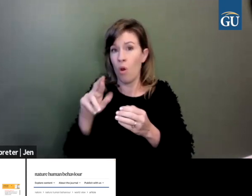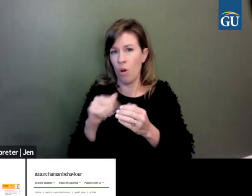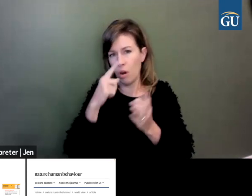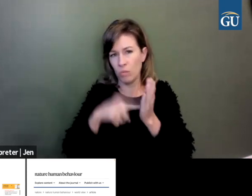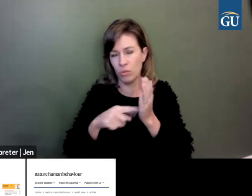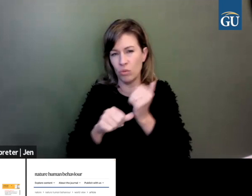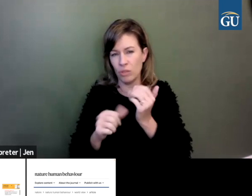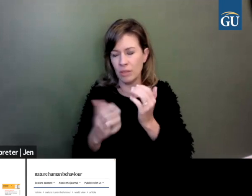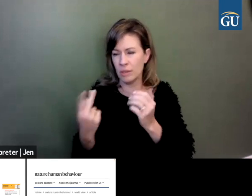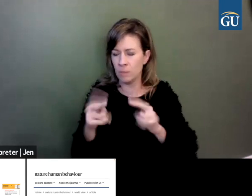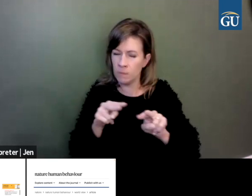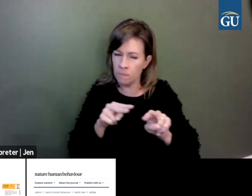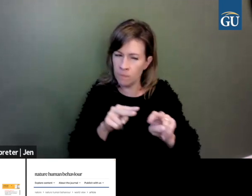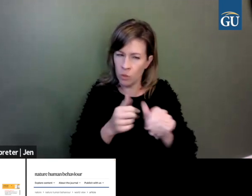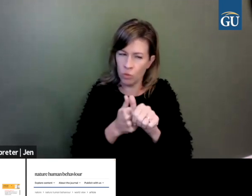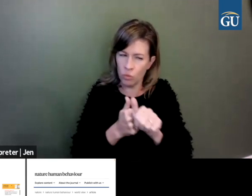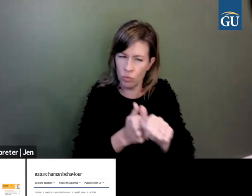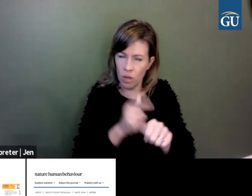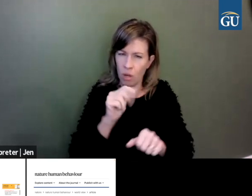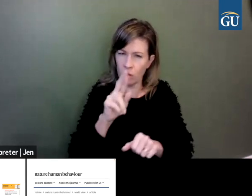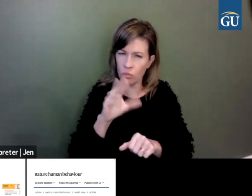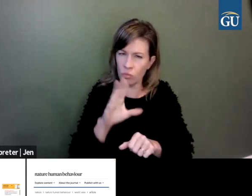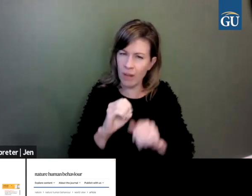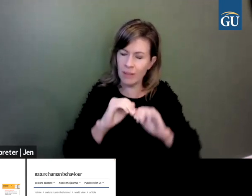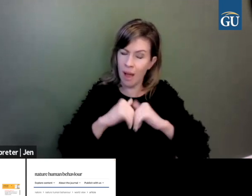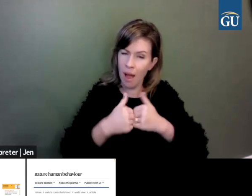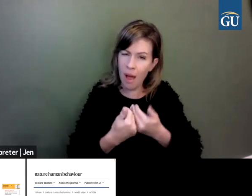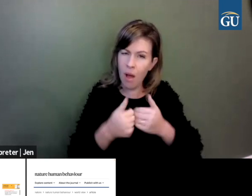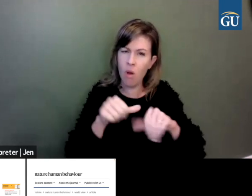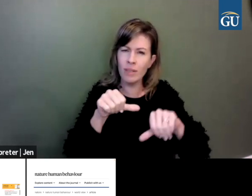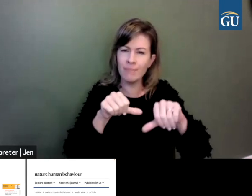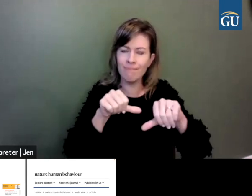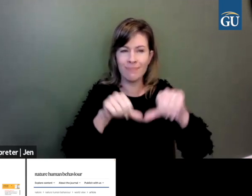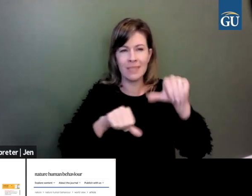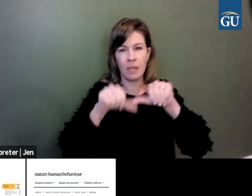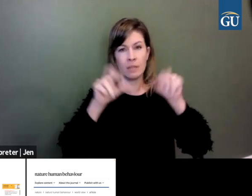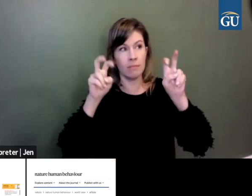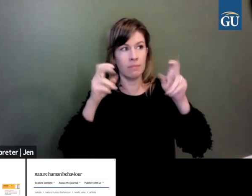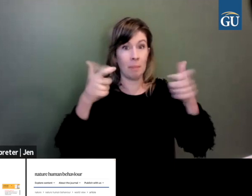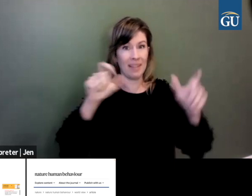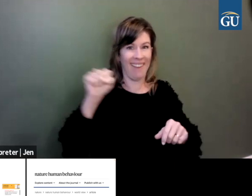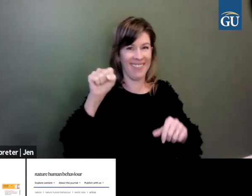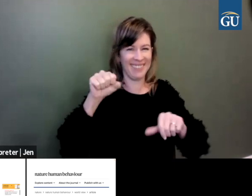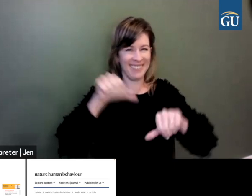just been tracking, trying to track and trace how science , big-S science, so including neurosciences and all the